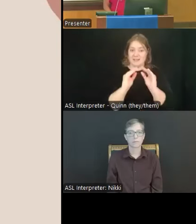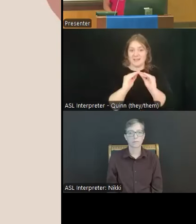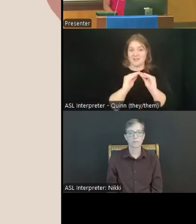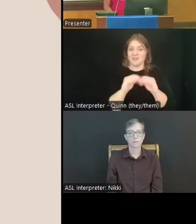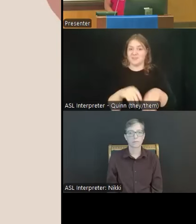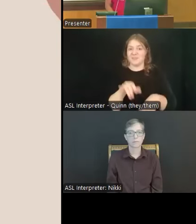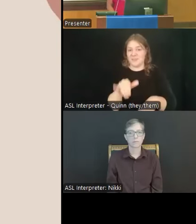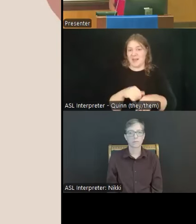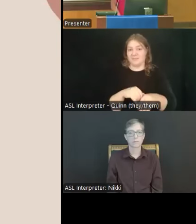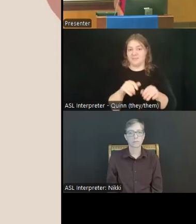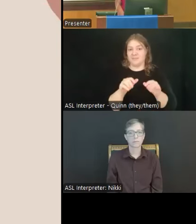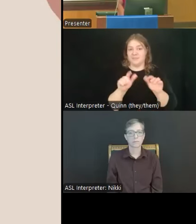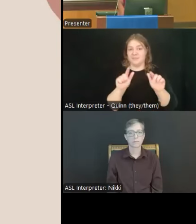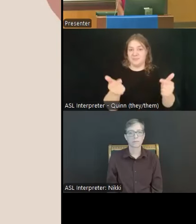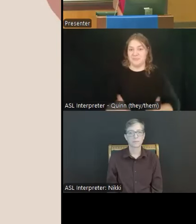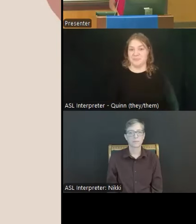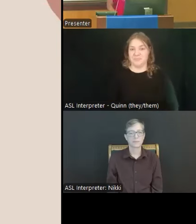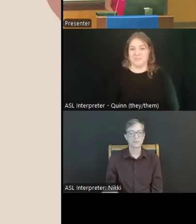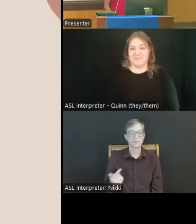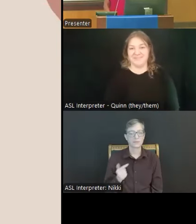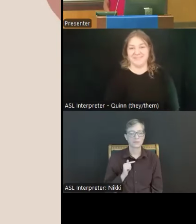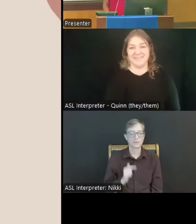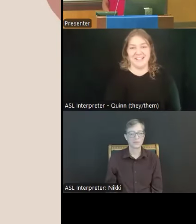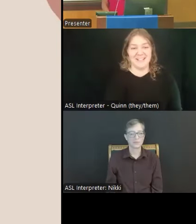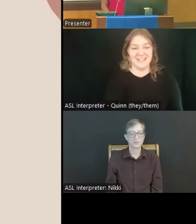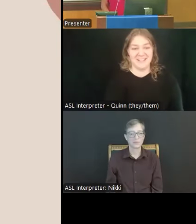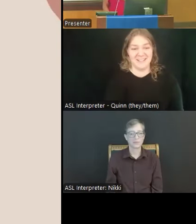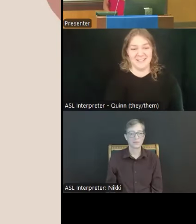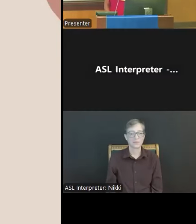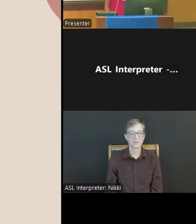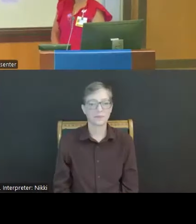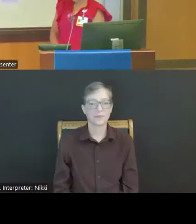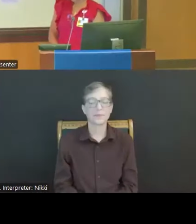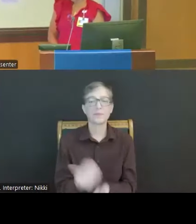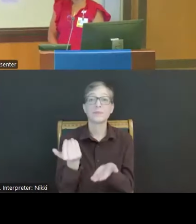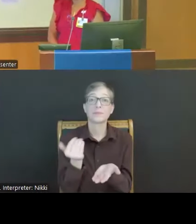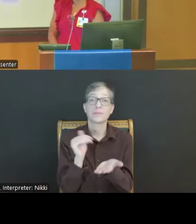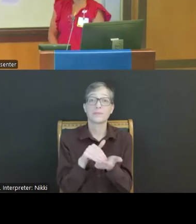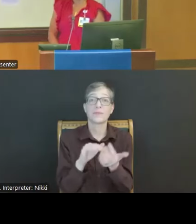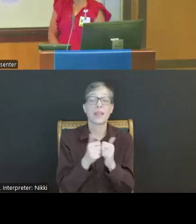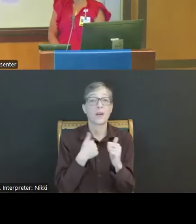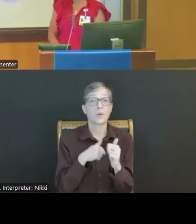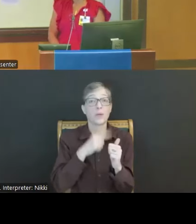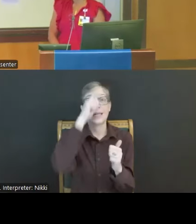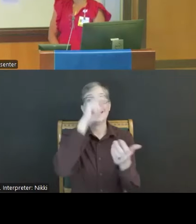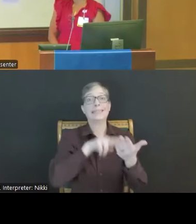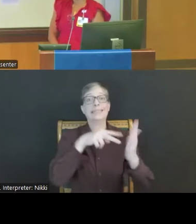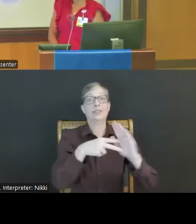and again we make an intentional by supporting blackowned or brown owned businesses within our